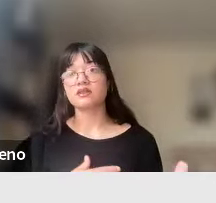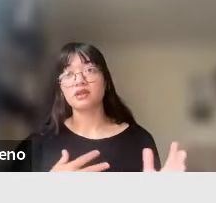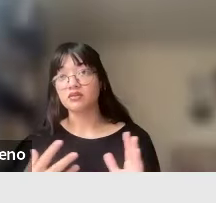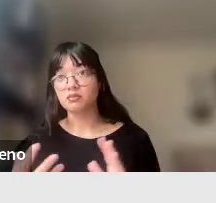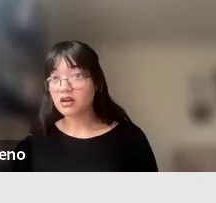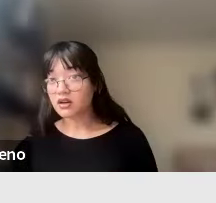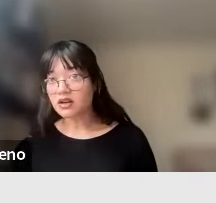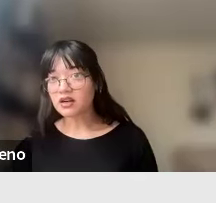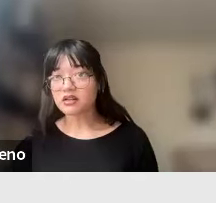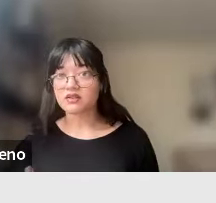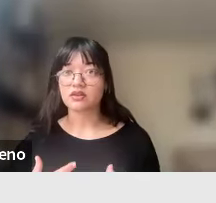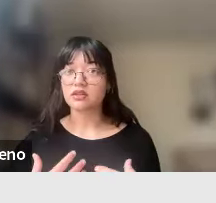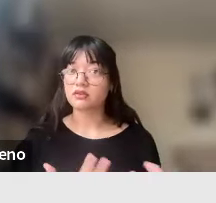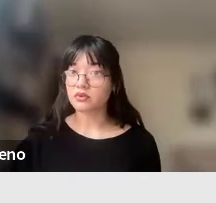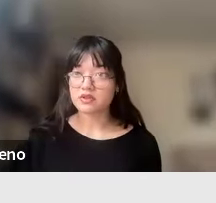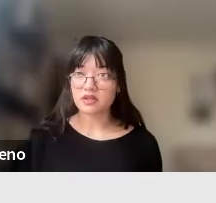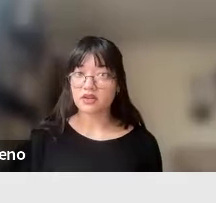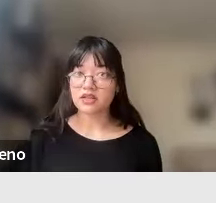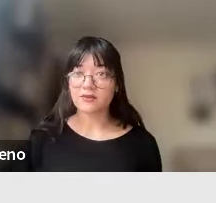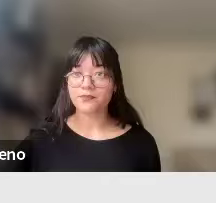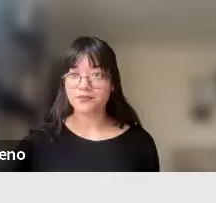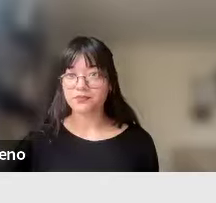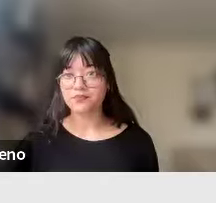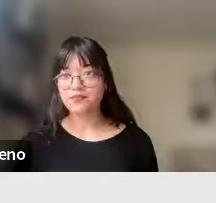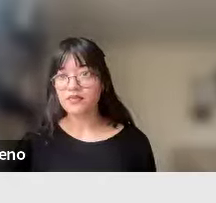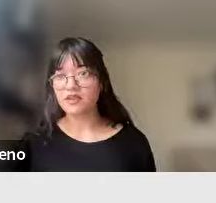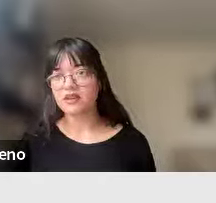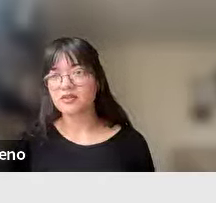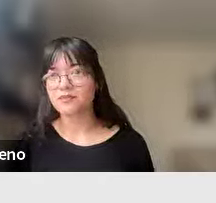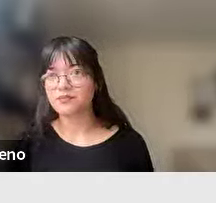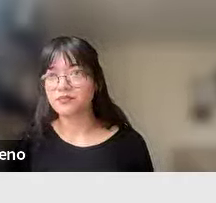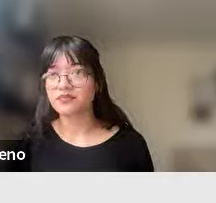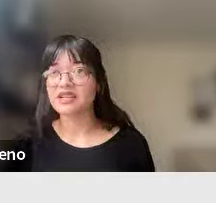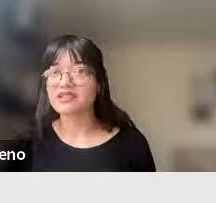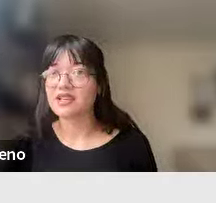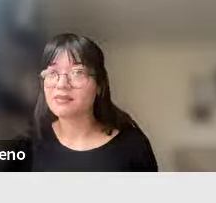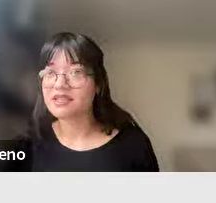I was living out of my car and struggling with food insecurity. Next slide.